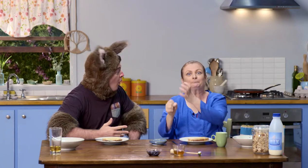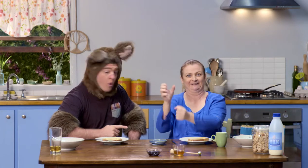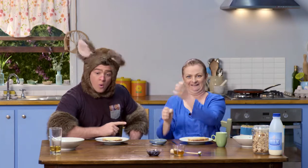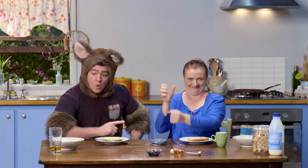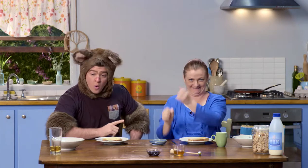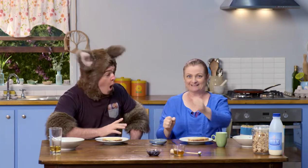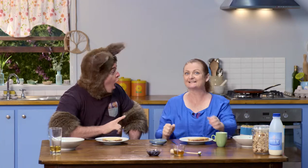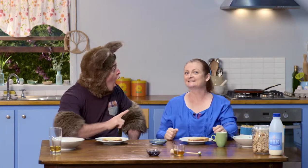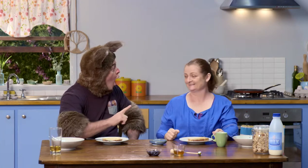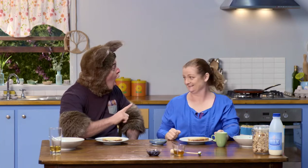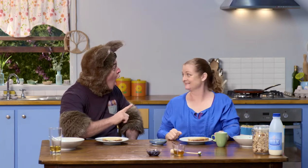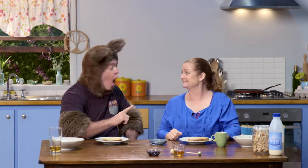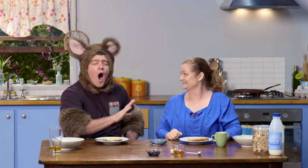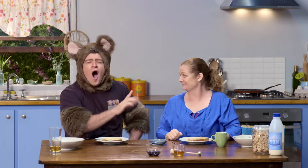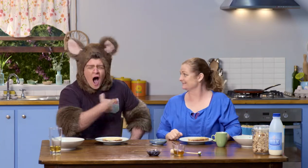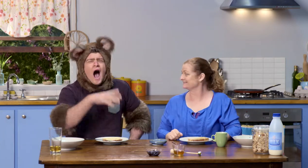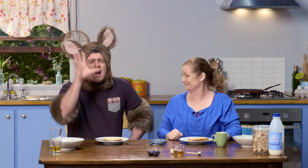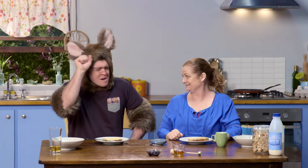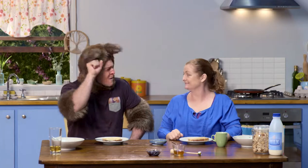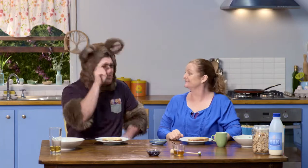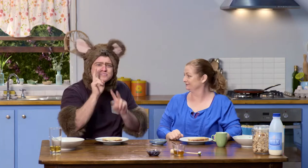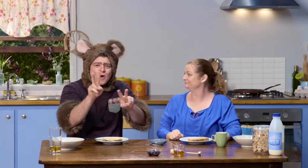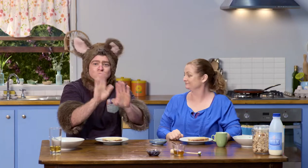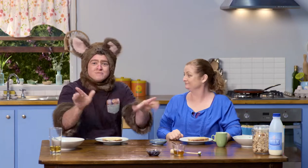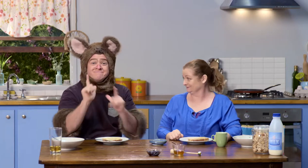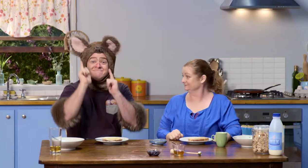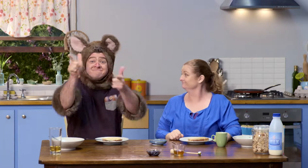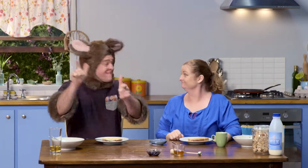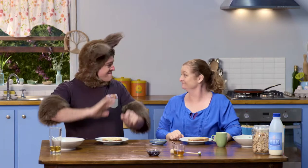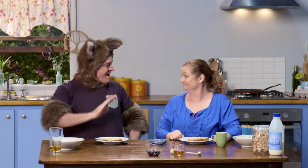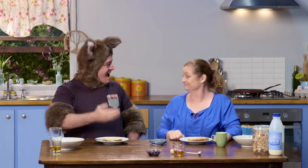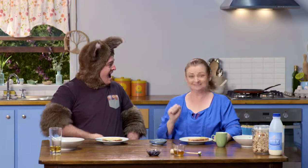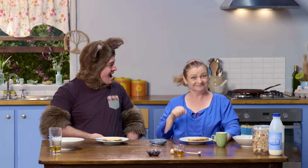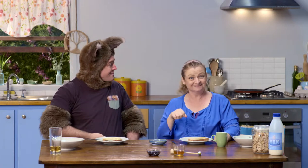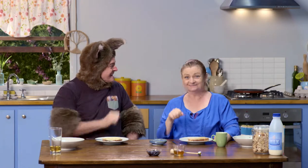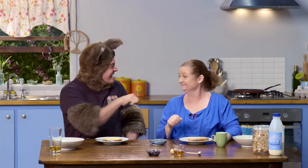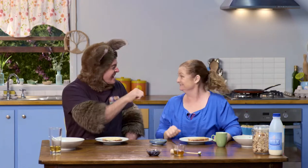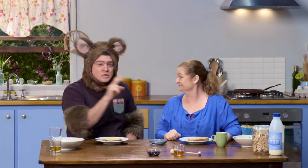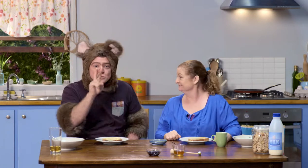You know about milk. Oh, yes. I remember watching children visiting a farm.